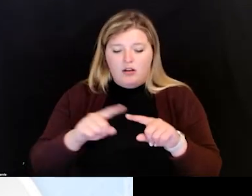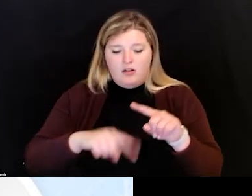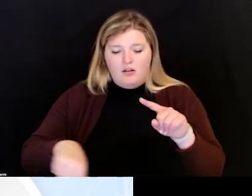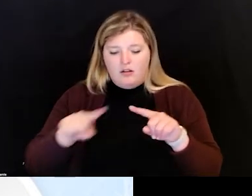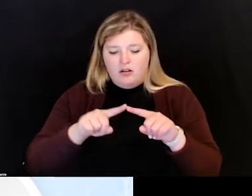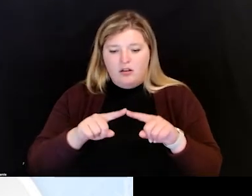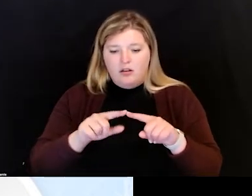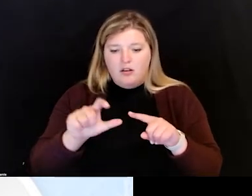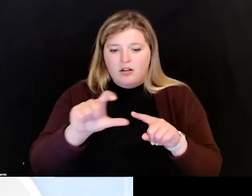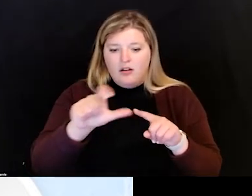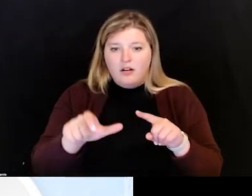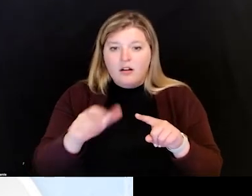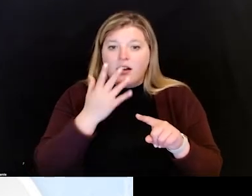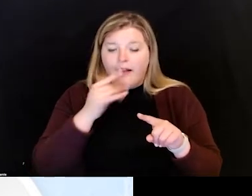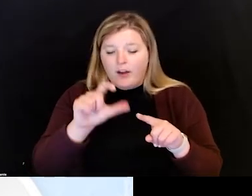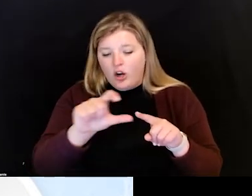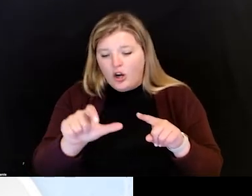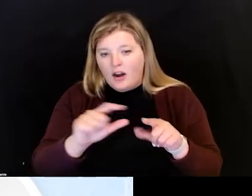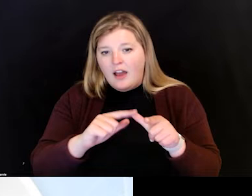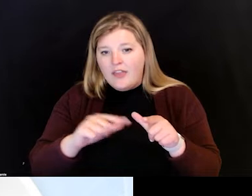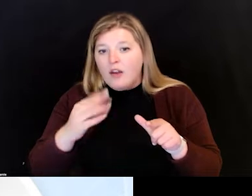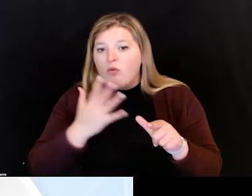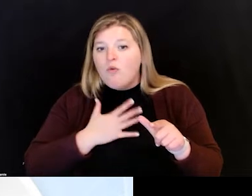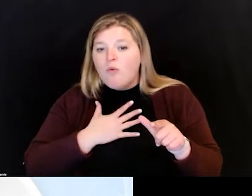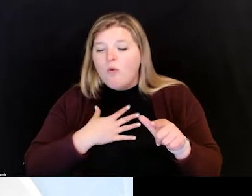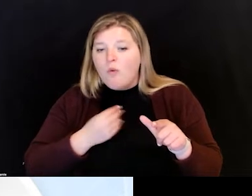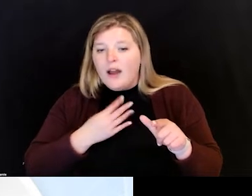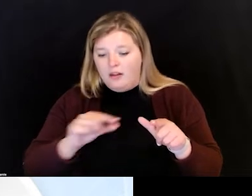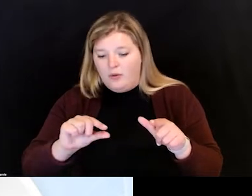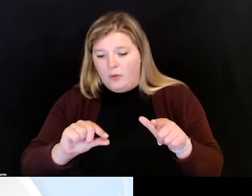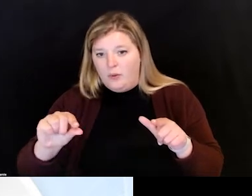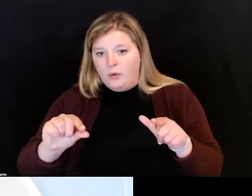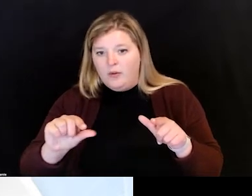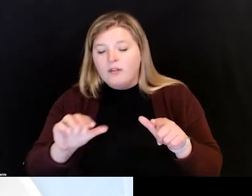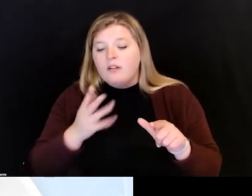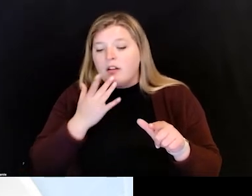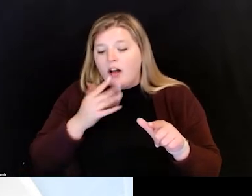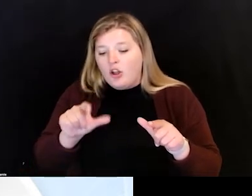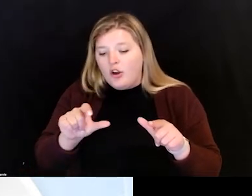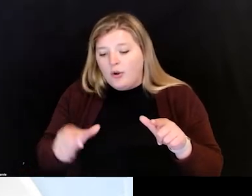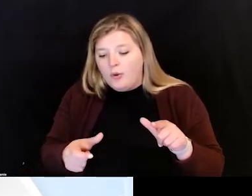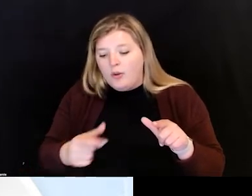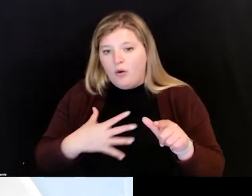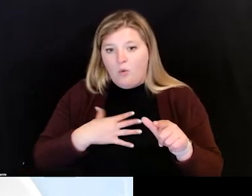That helped give more contrast between each section. So even if the colors looked the same,